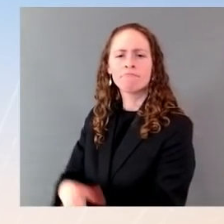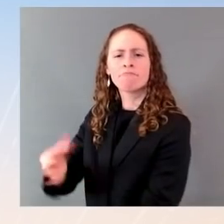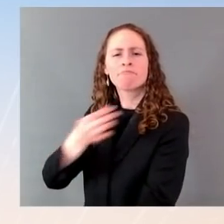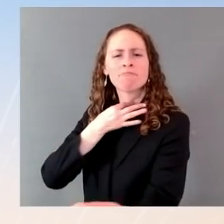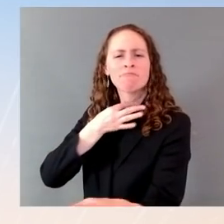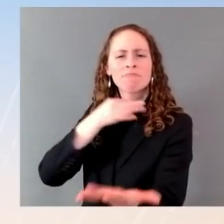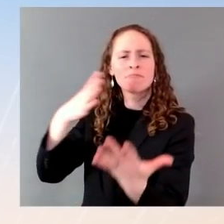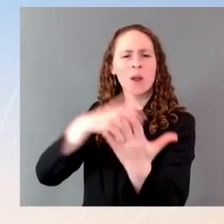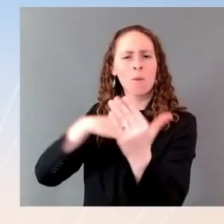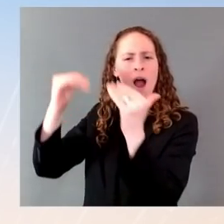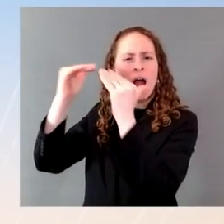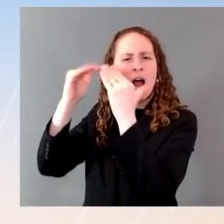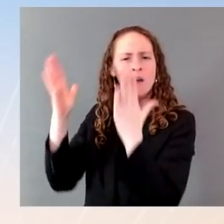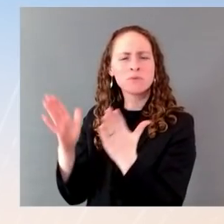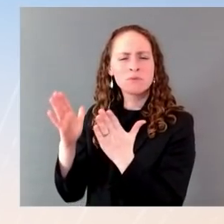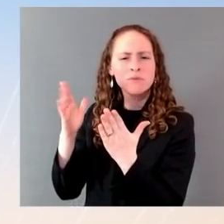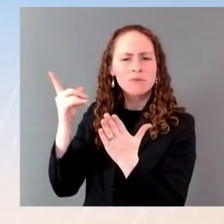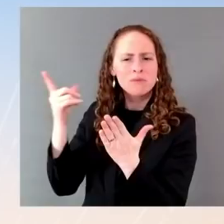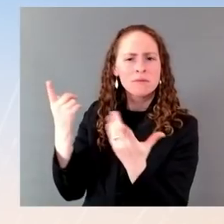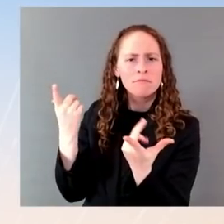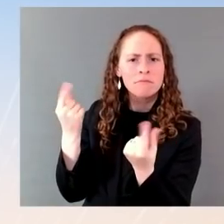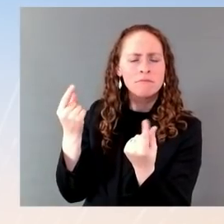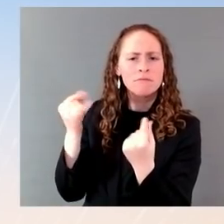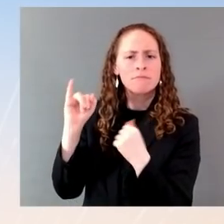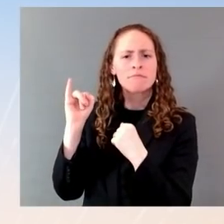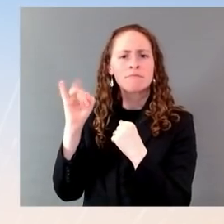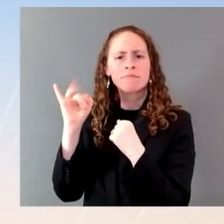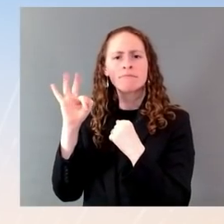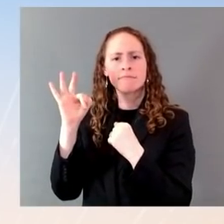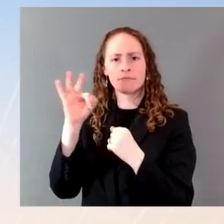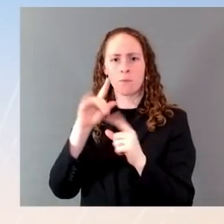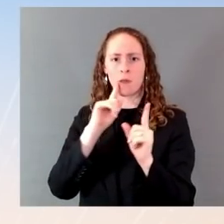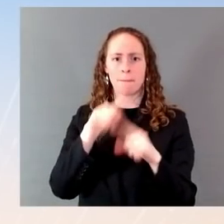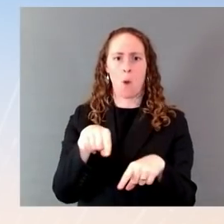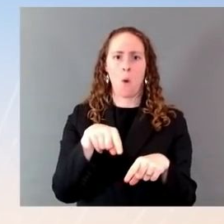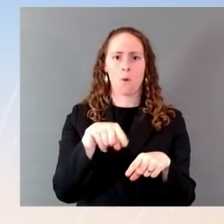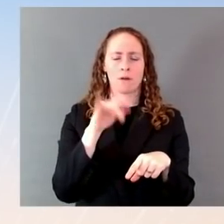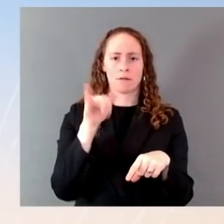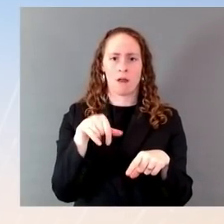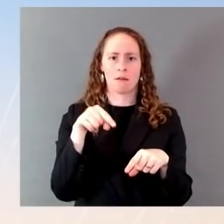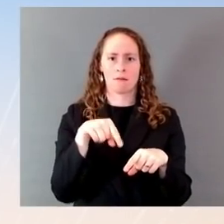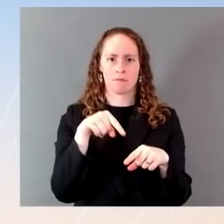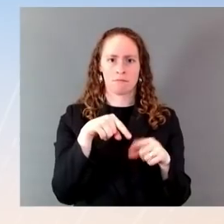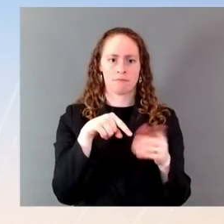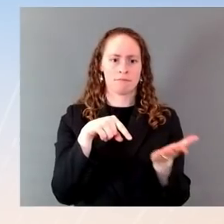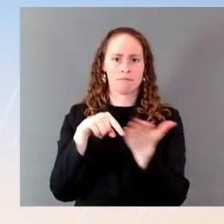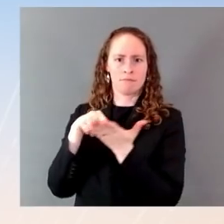I don't have anything new to update you on, but we can check and see later this afternoon if there is. The Press: And finally, on the arrest